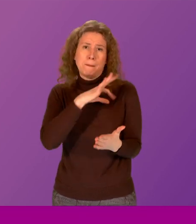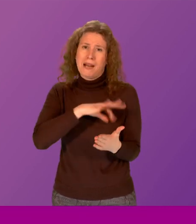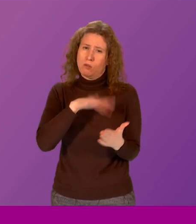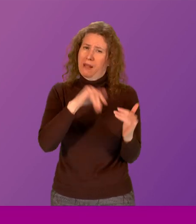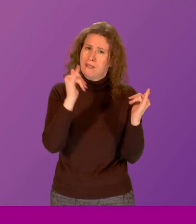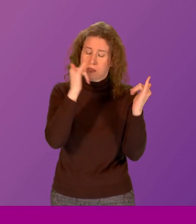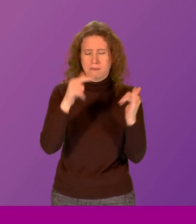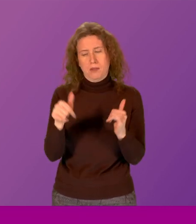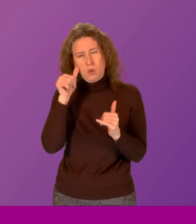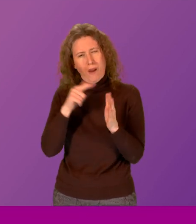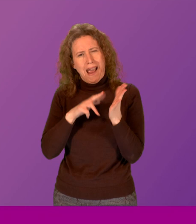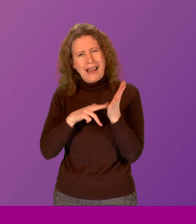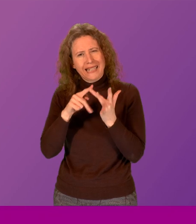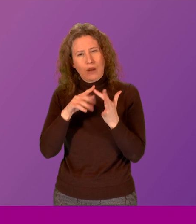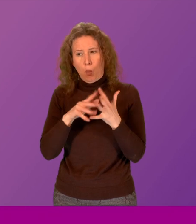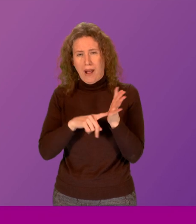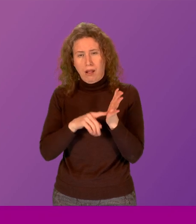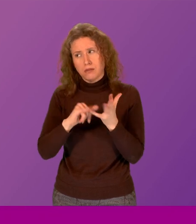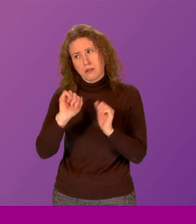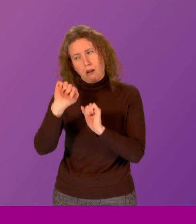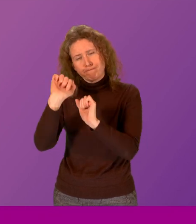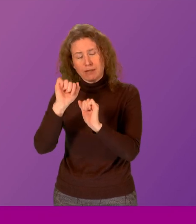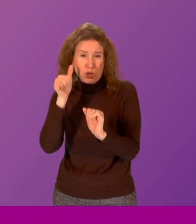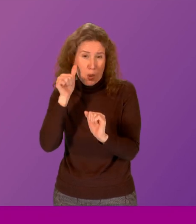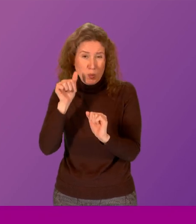Annie Wells will be aware that those decisions are for Creative Scotland to make,